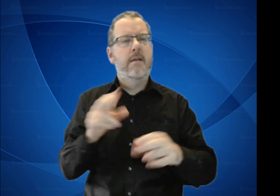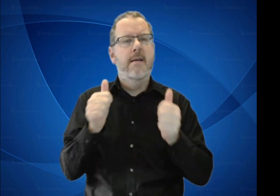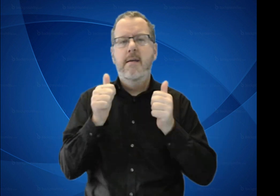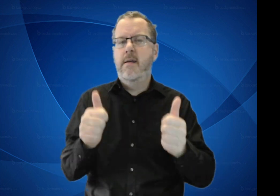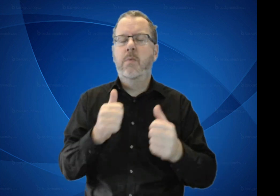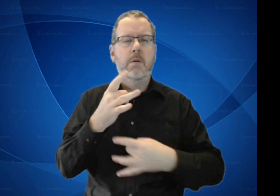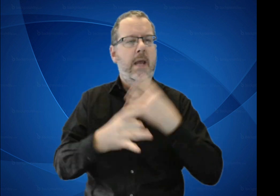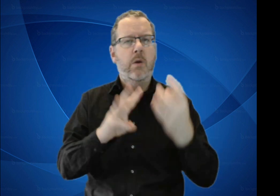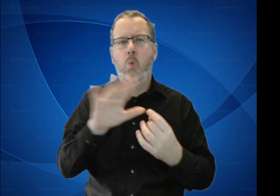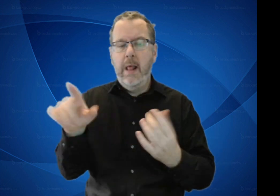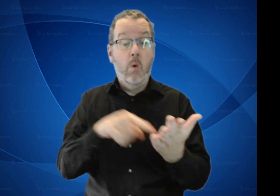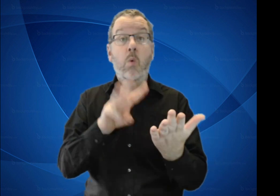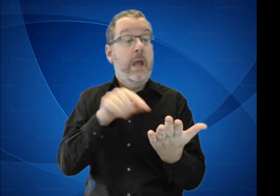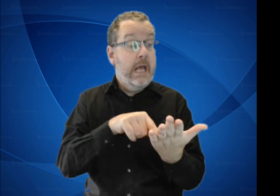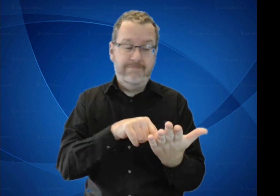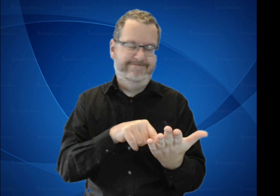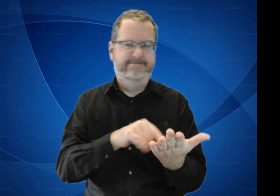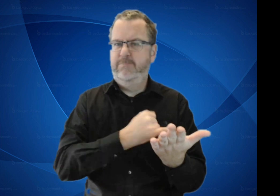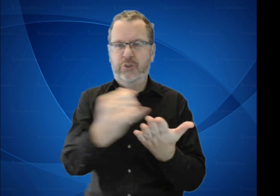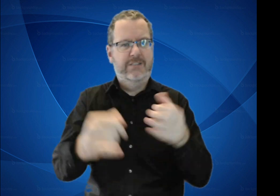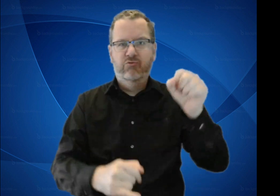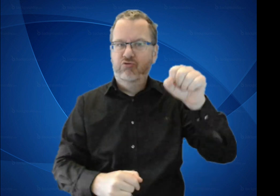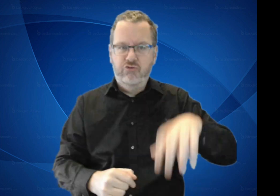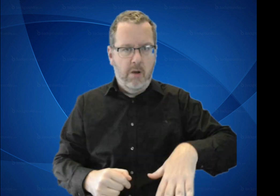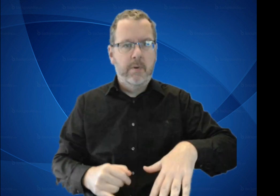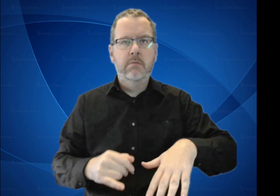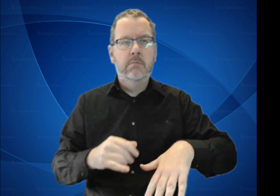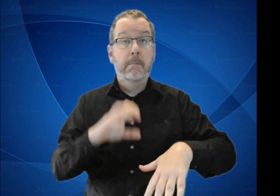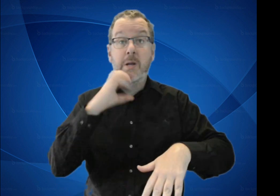could be enough to throw out a will by a Deaf person in the first place.